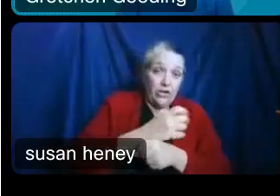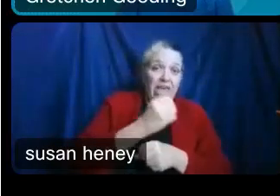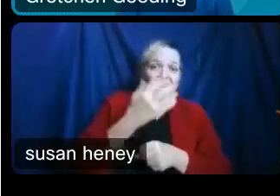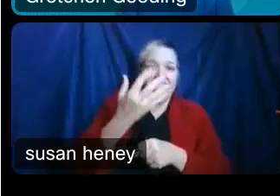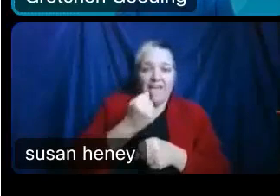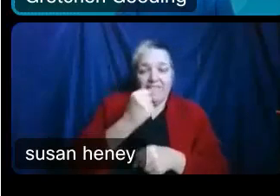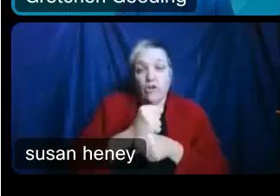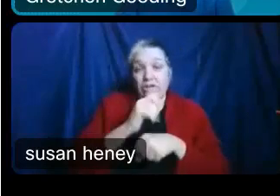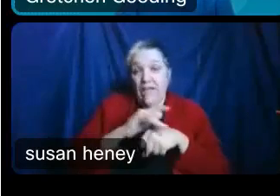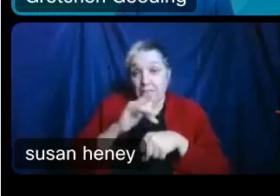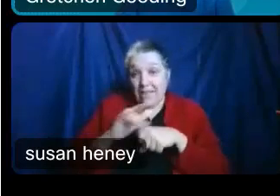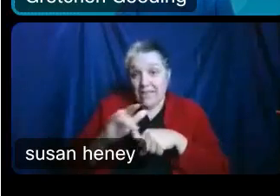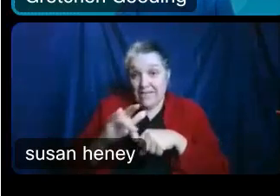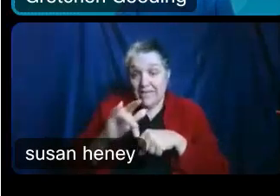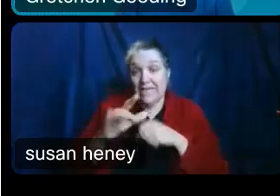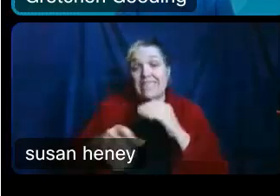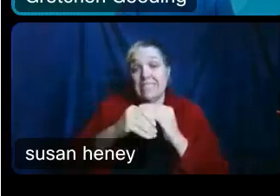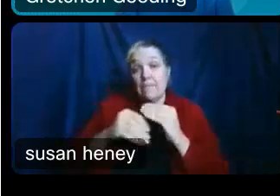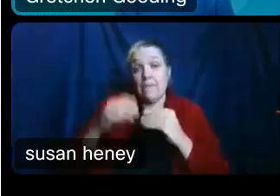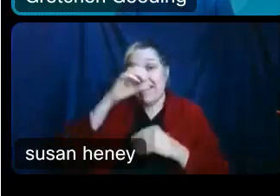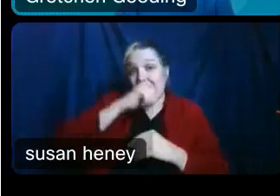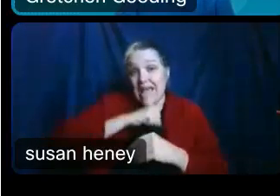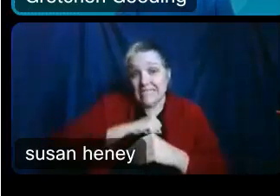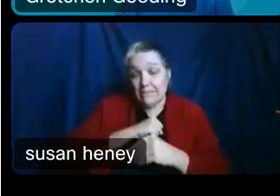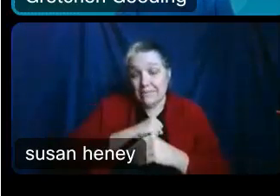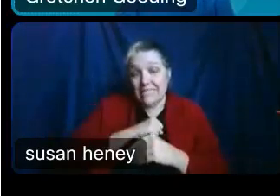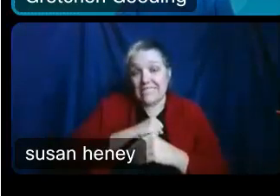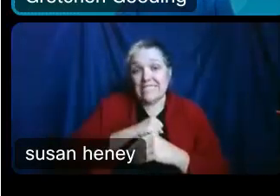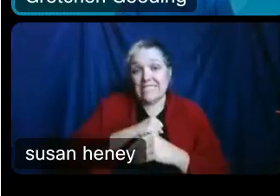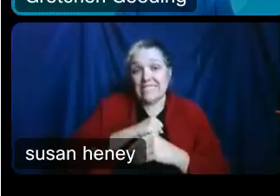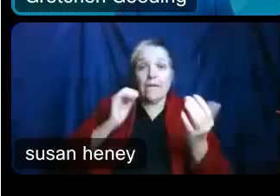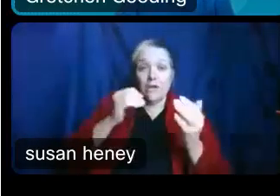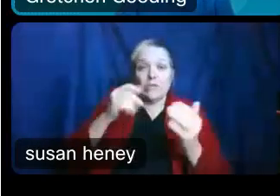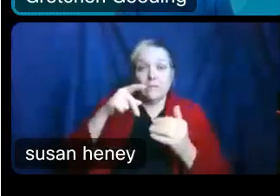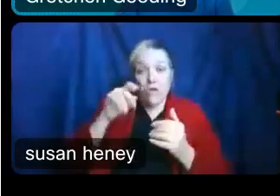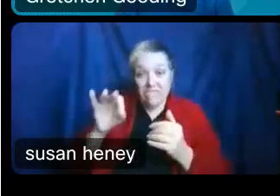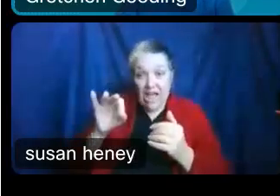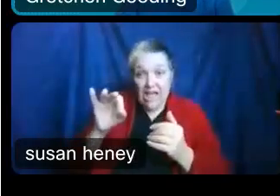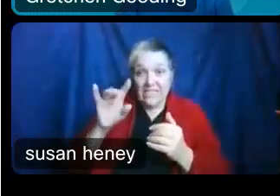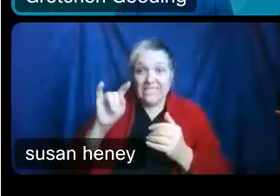tables, supplemental estimate tables, comparison profiles, data profiles and subject tables